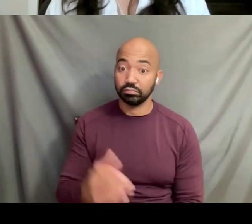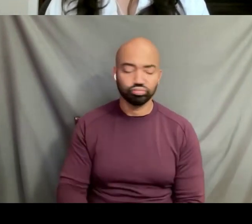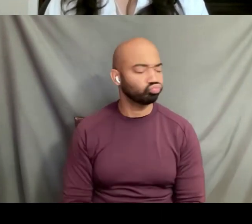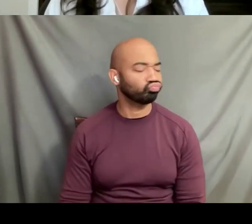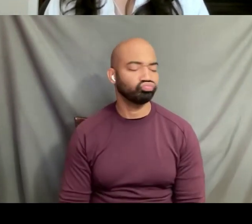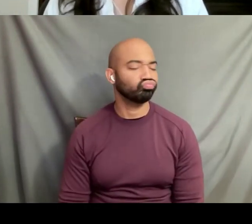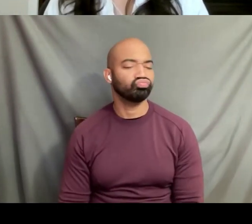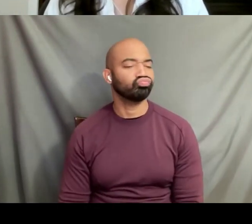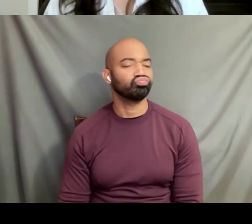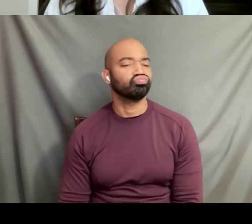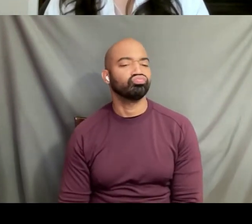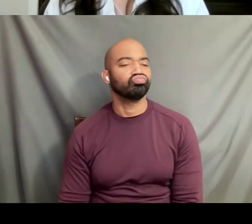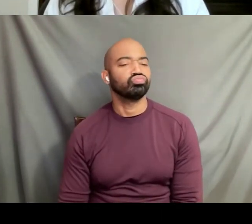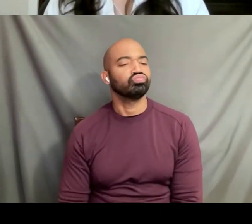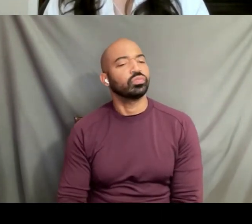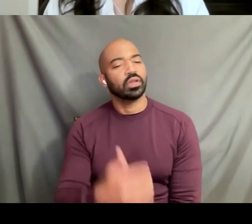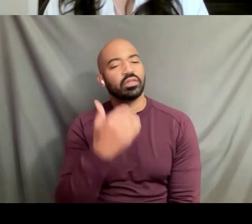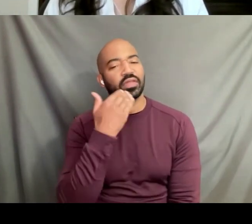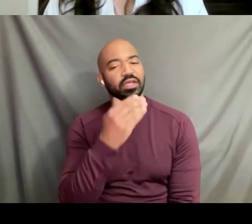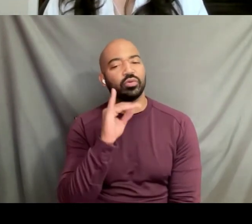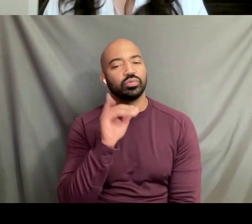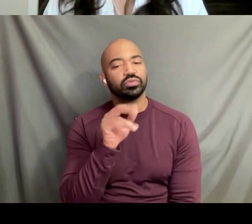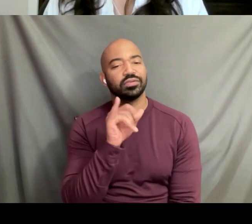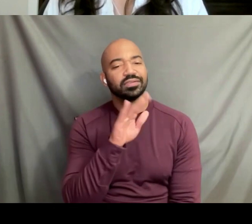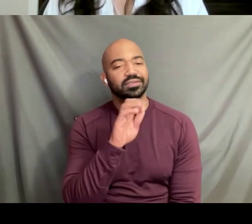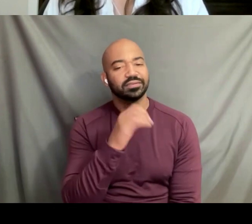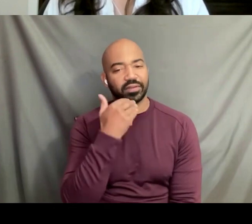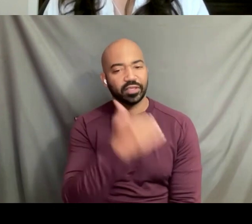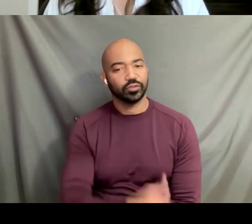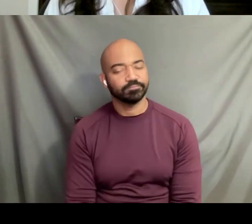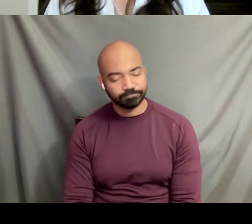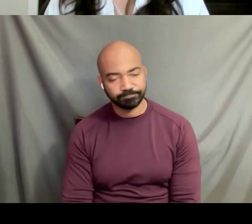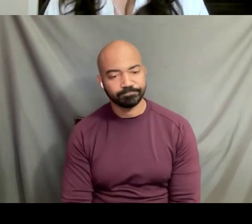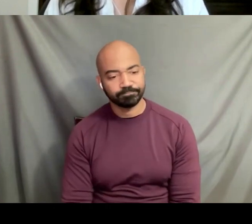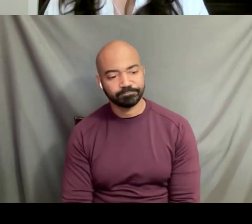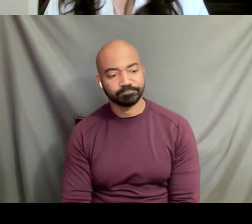just thank you, Justice, and I know we talked about this topic of international student